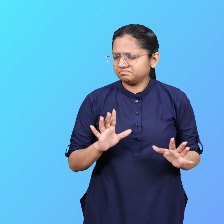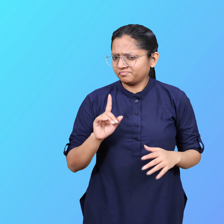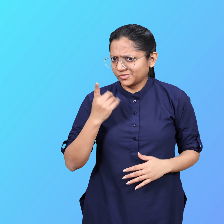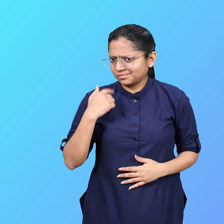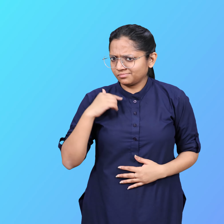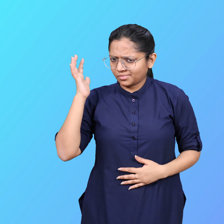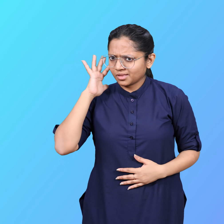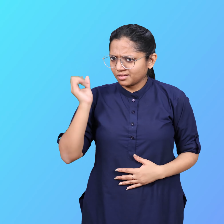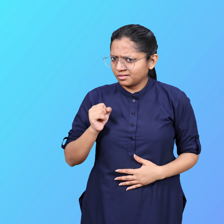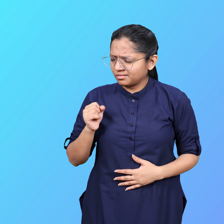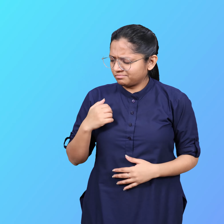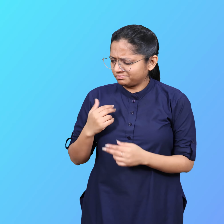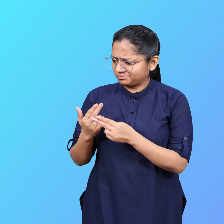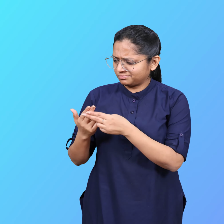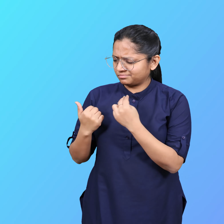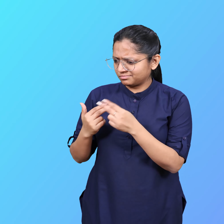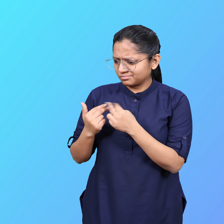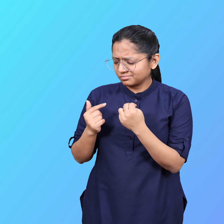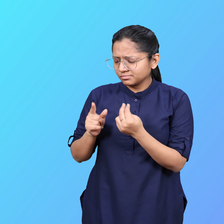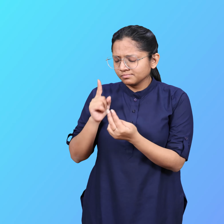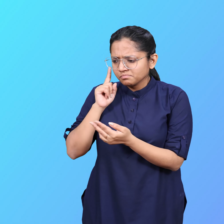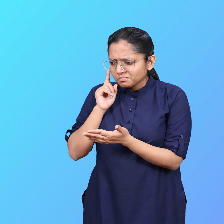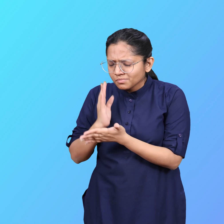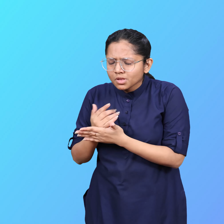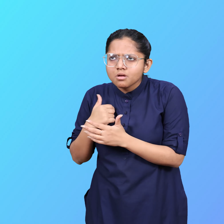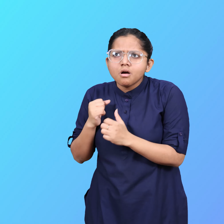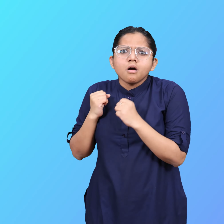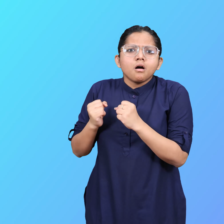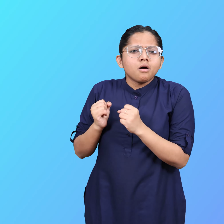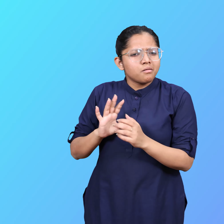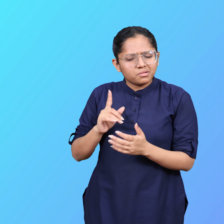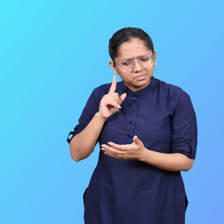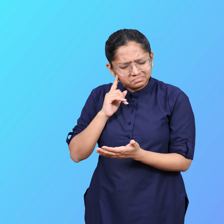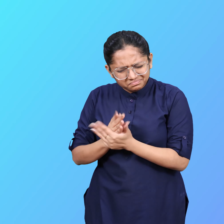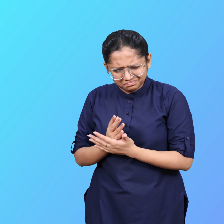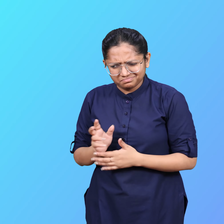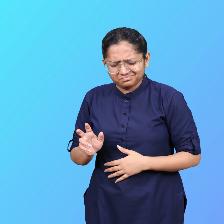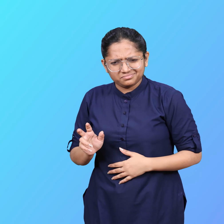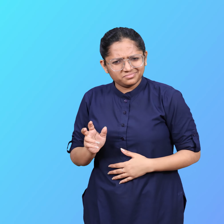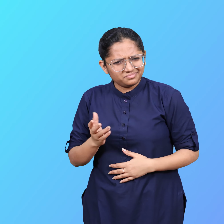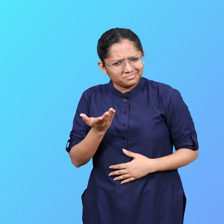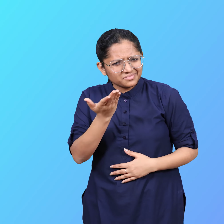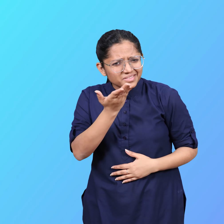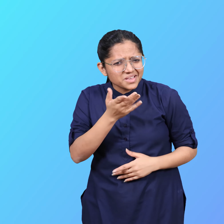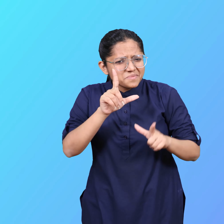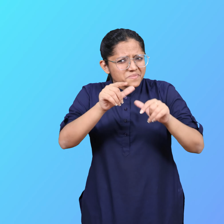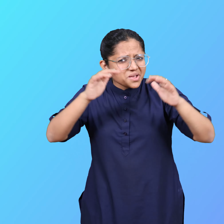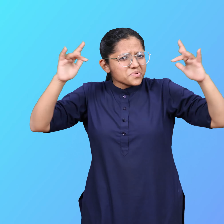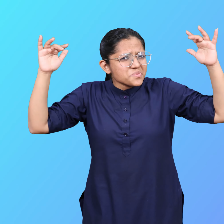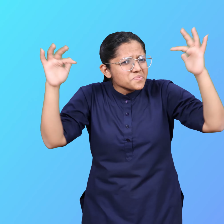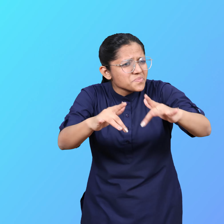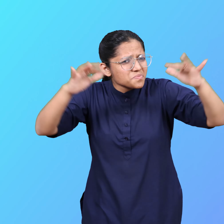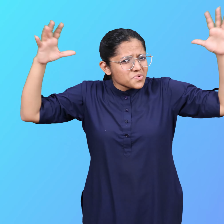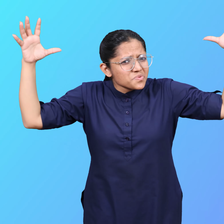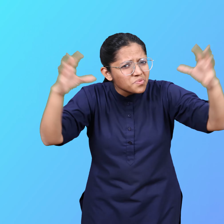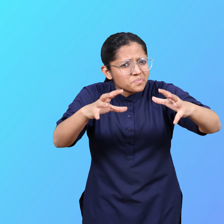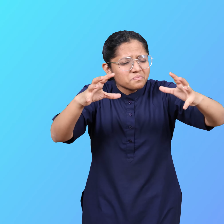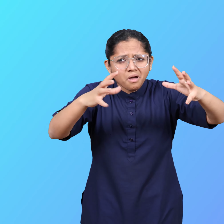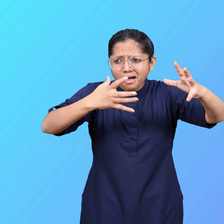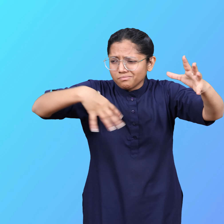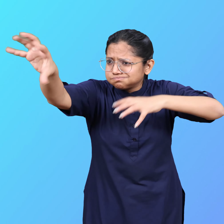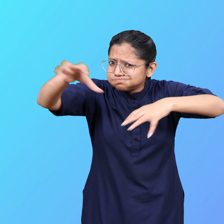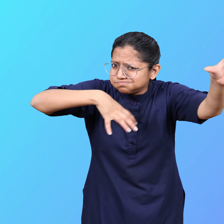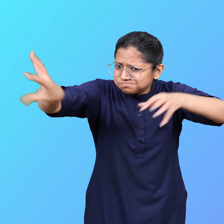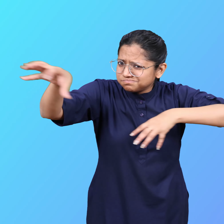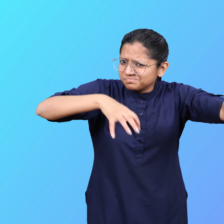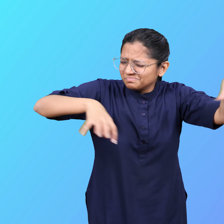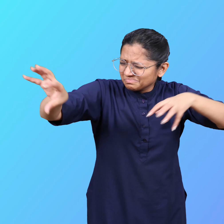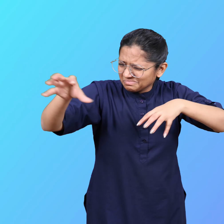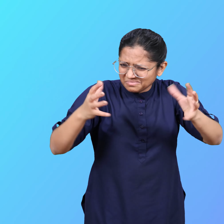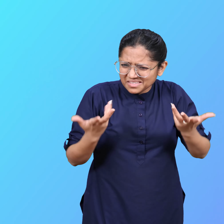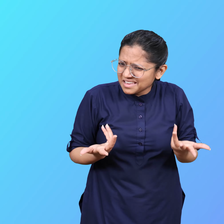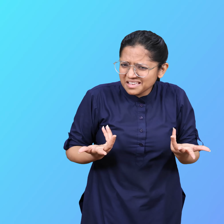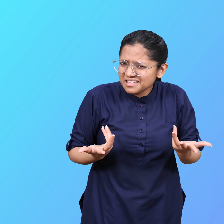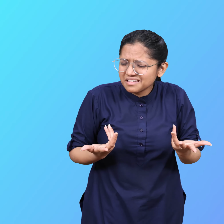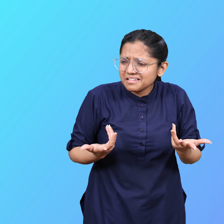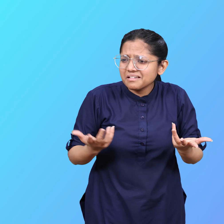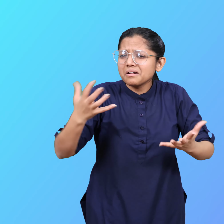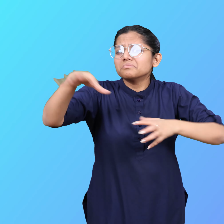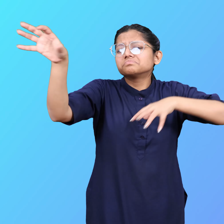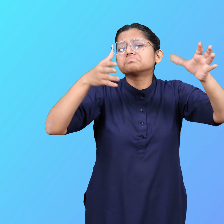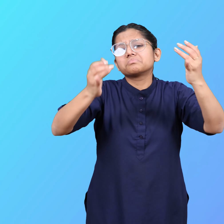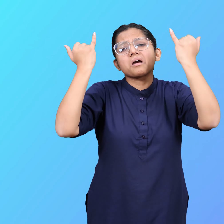First, I hear that when you meet together as a church you are divided. And this is not hard to believe